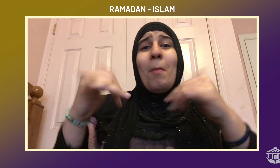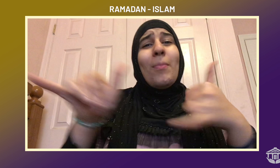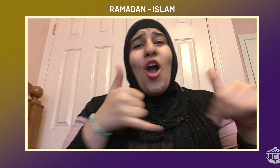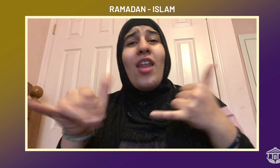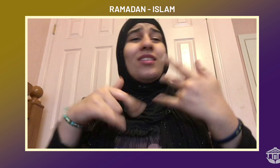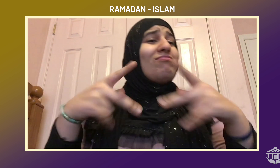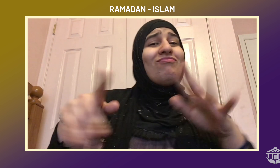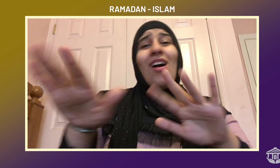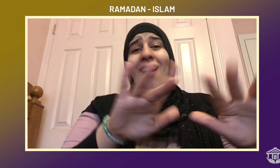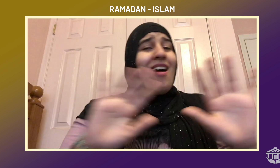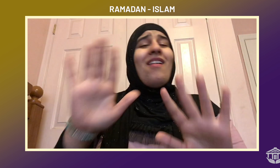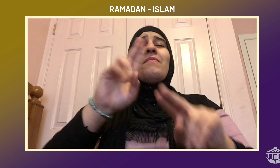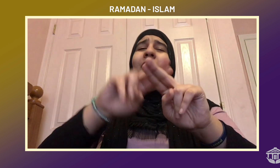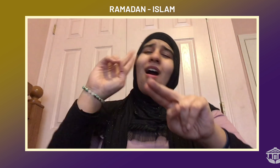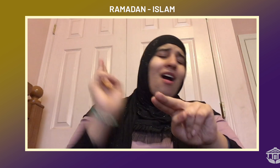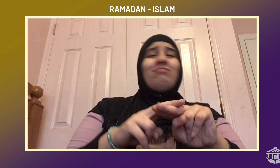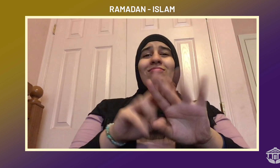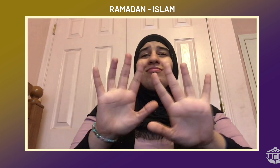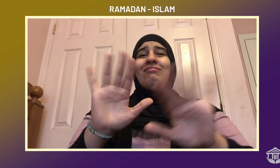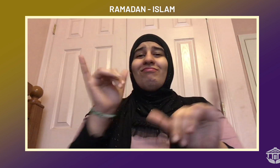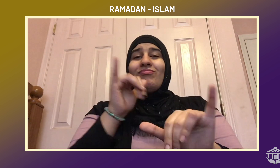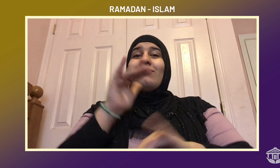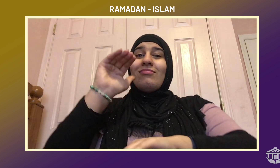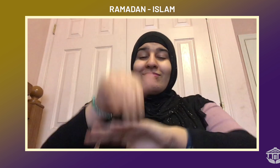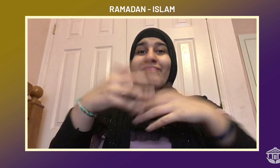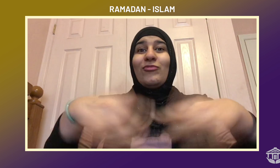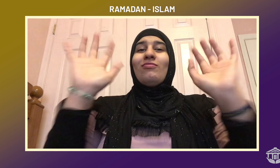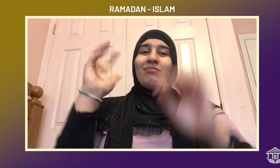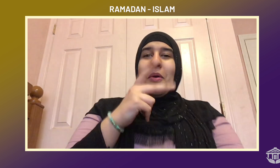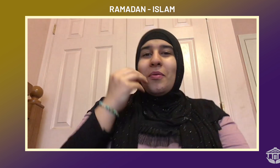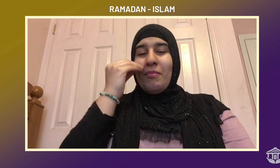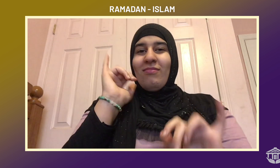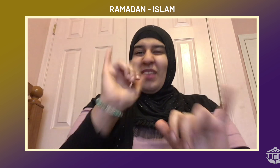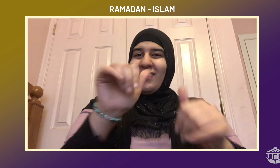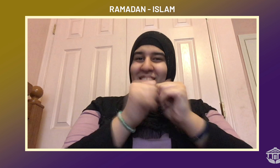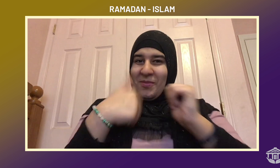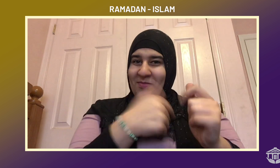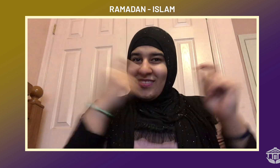we spend the night partying together and it is such a good time. Then we go home afterwards.